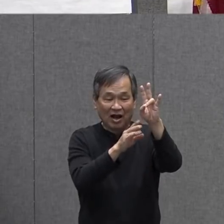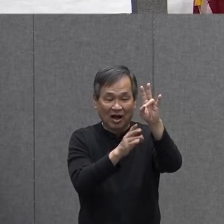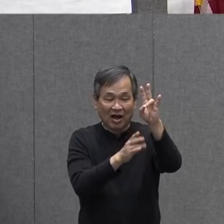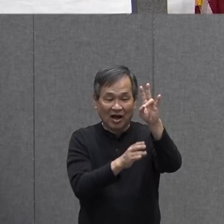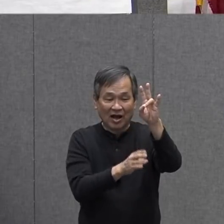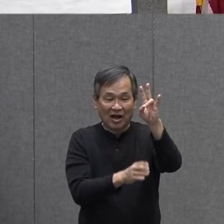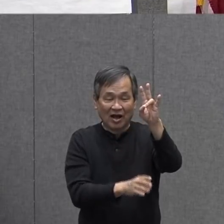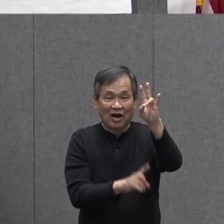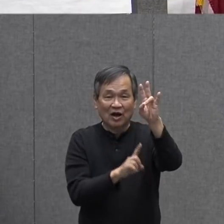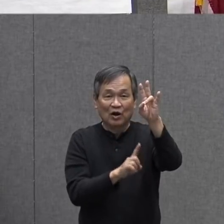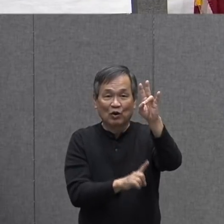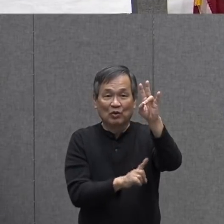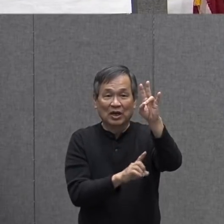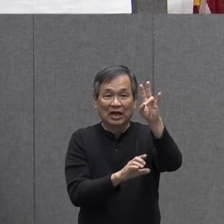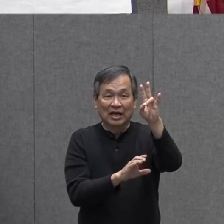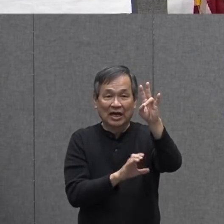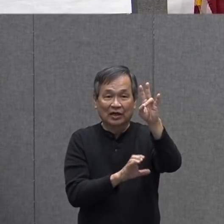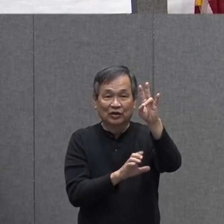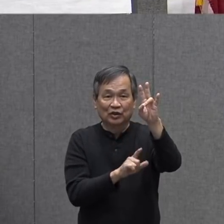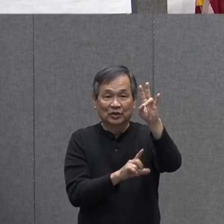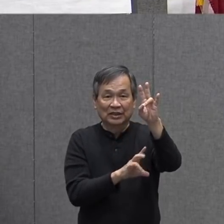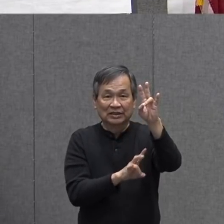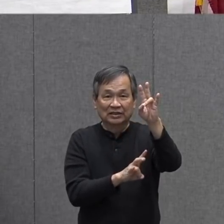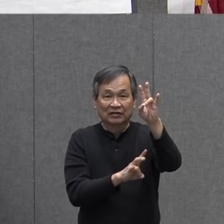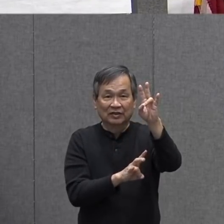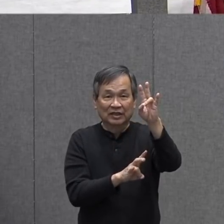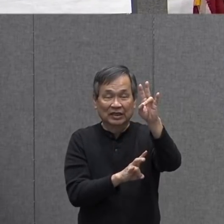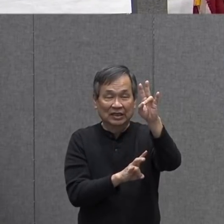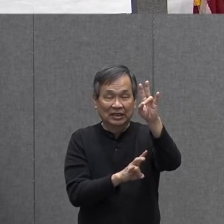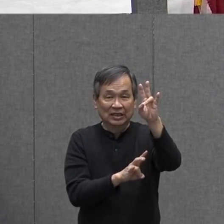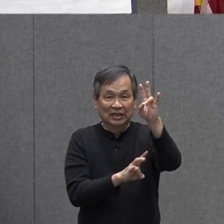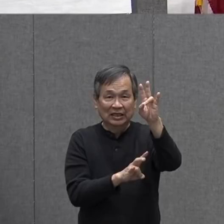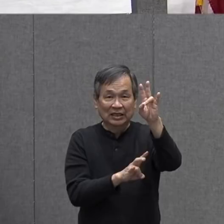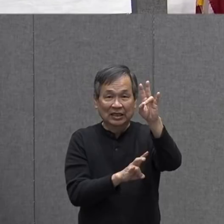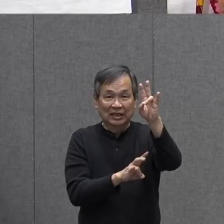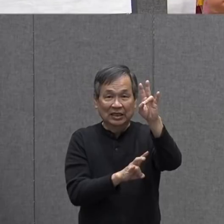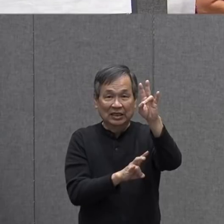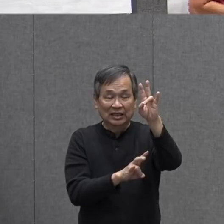to 127, we'll notice each one ends in a seven, doesn't it?